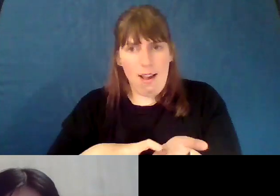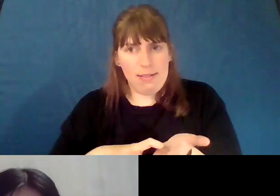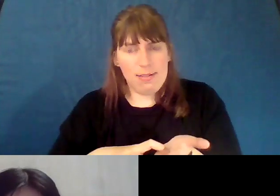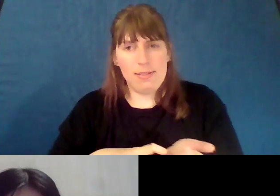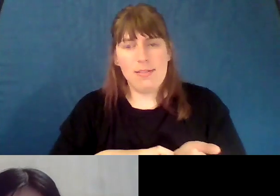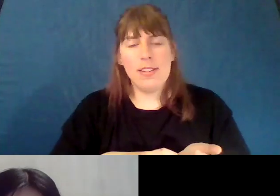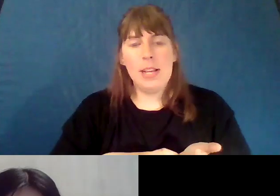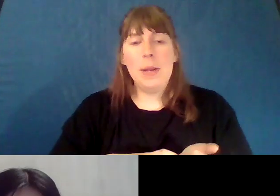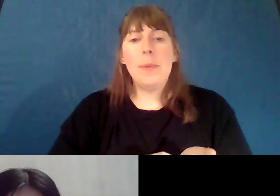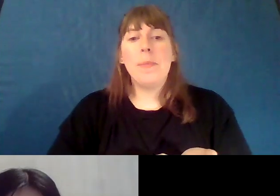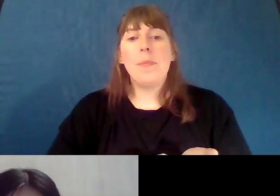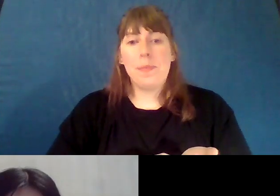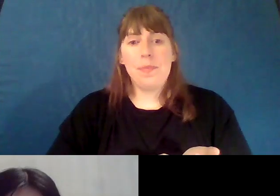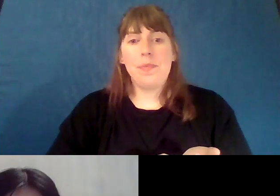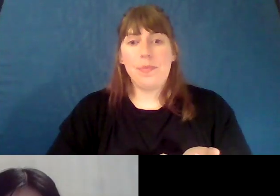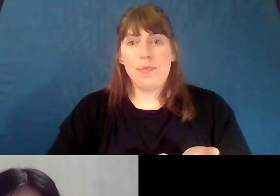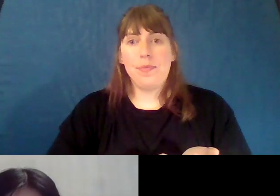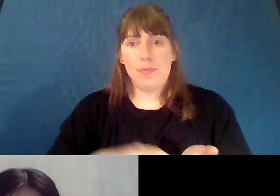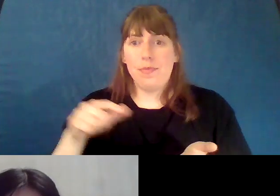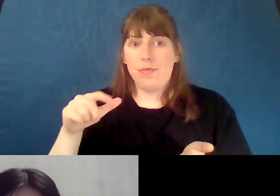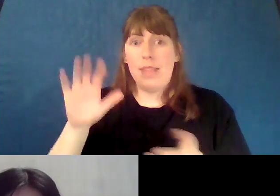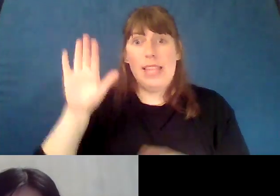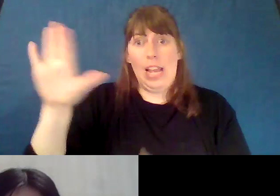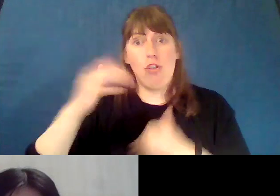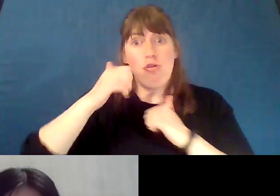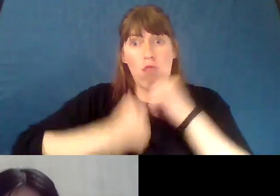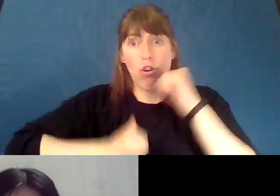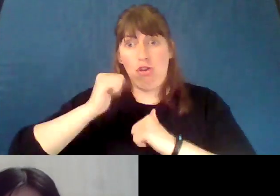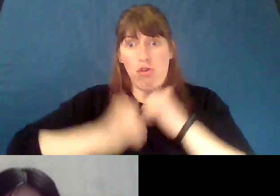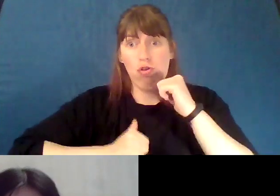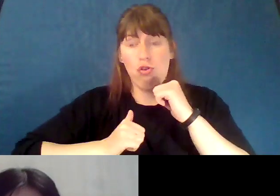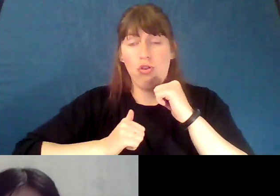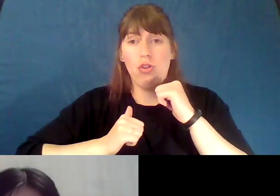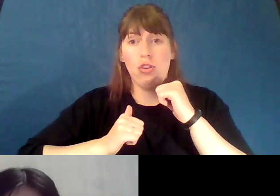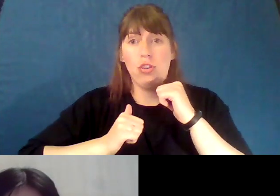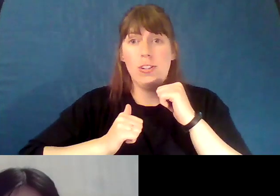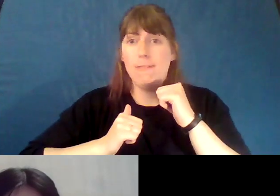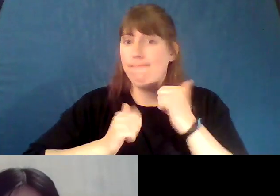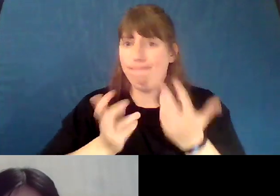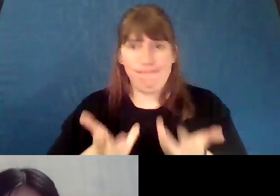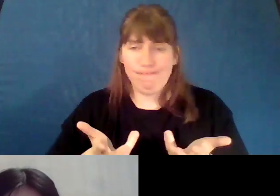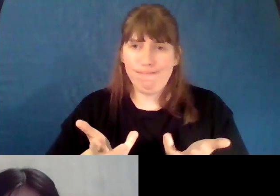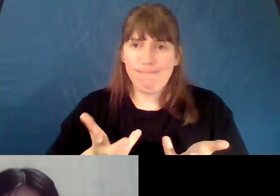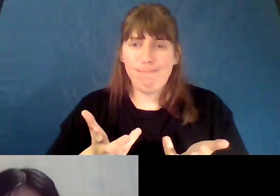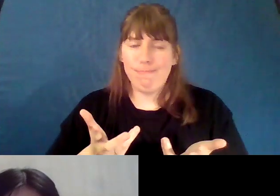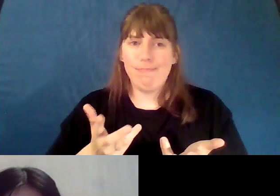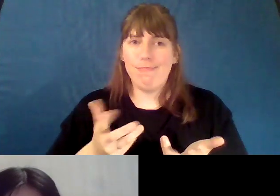the way that they are structured is oftentimes, like, it's not the best way that it can be,